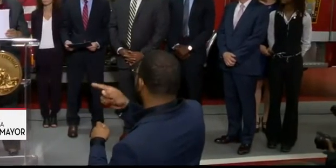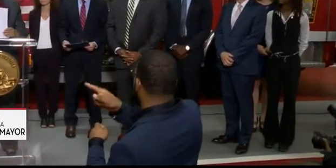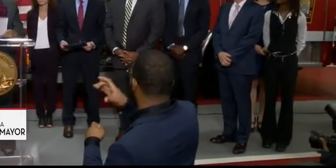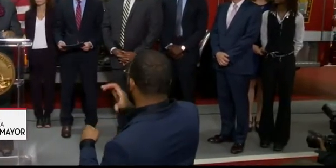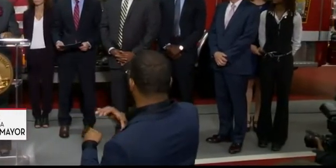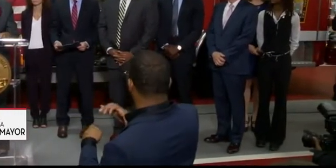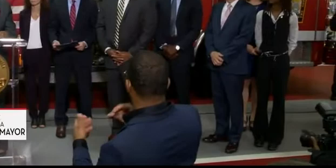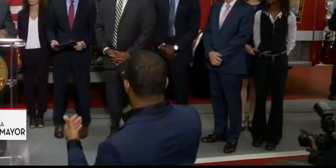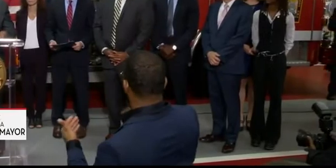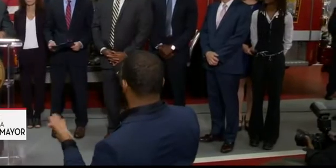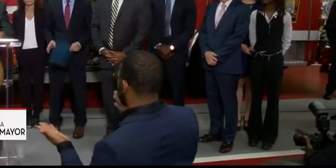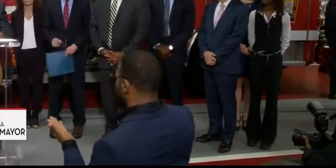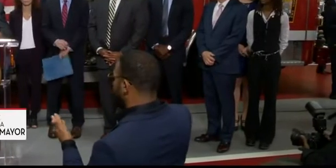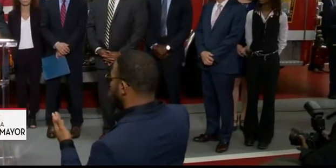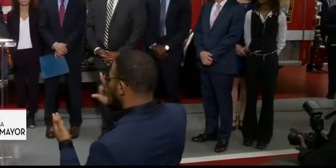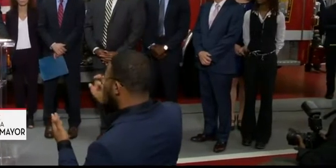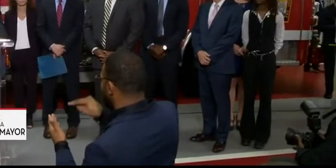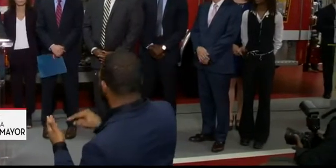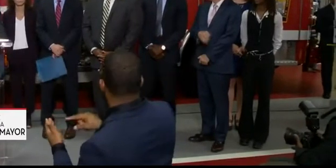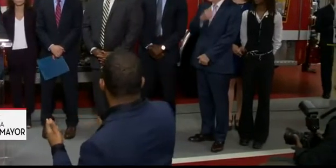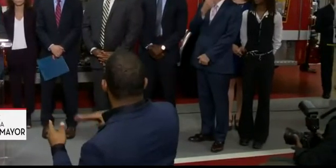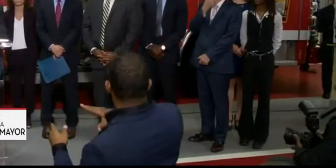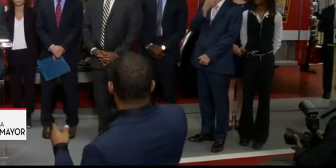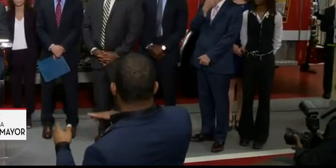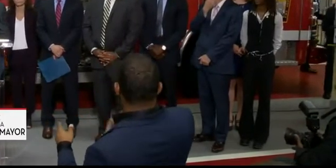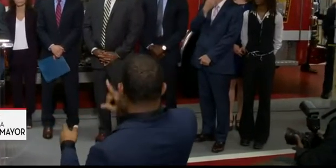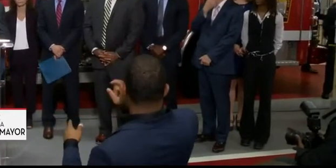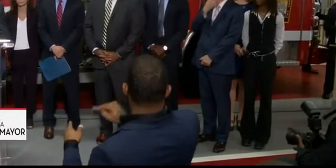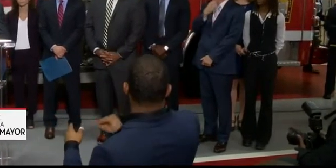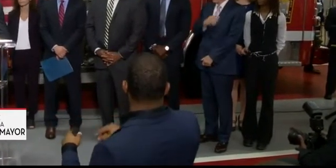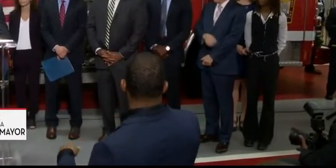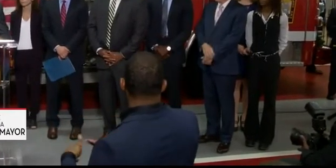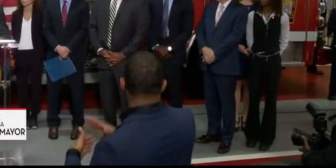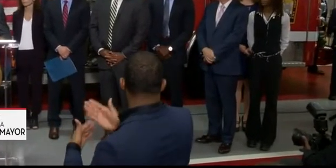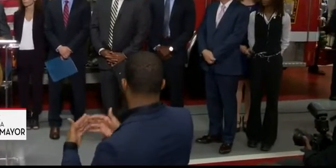QUESTIONS WE WILL TAKE QUESTIONS AT THE CONCLUSION OF MY REMARKS